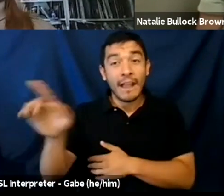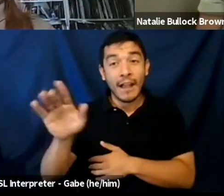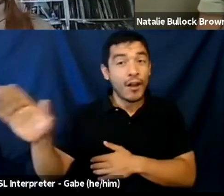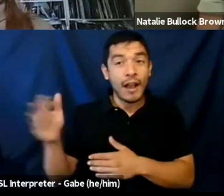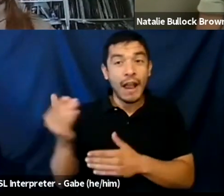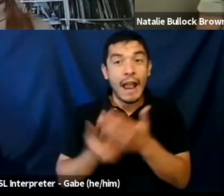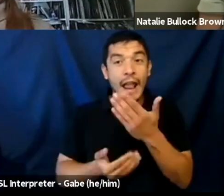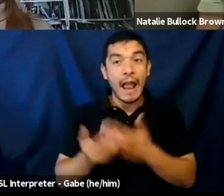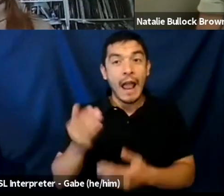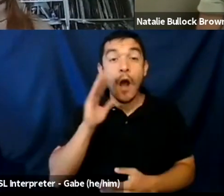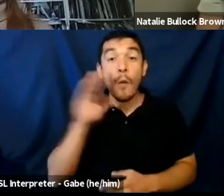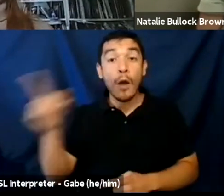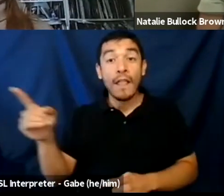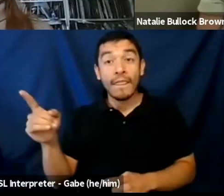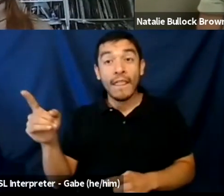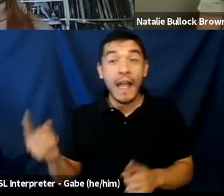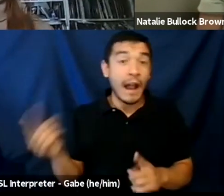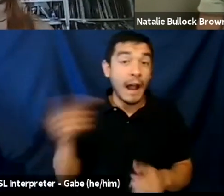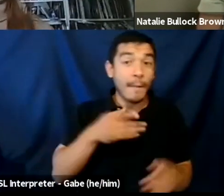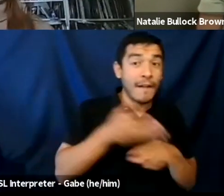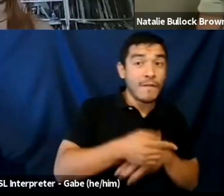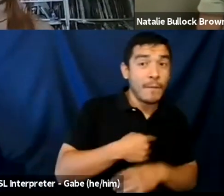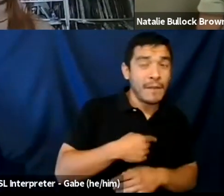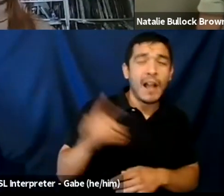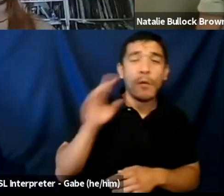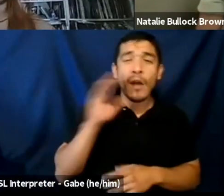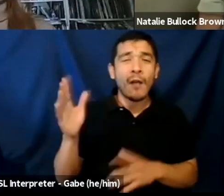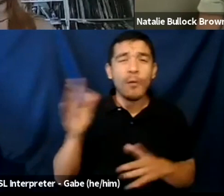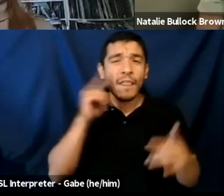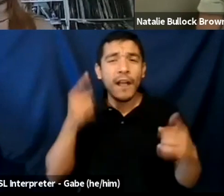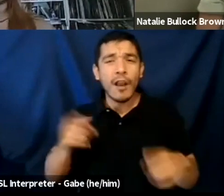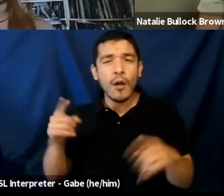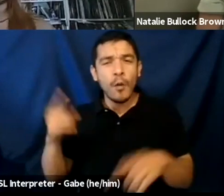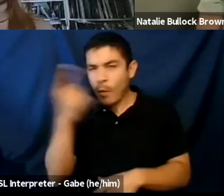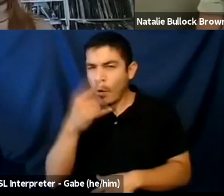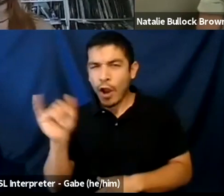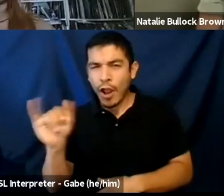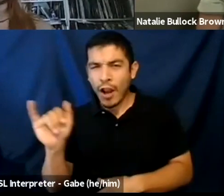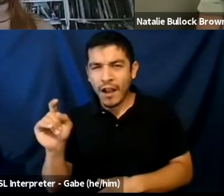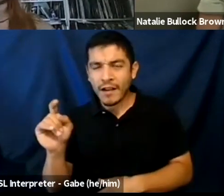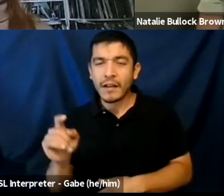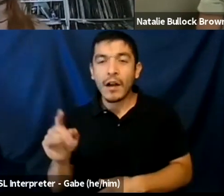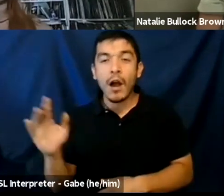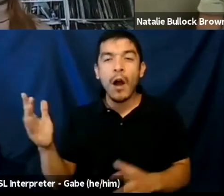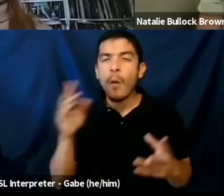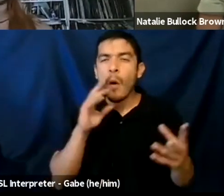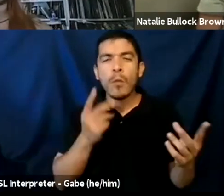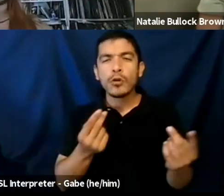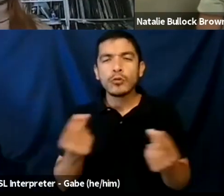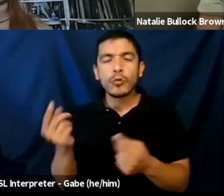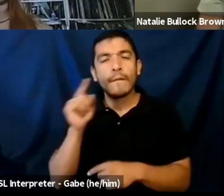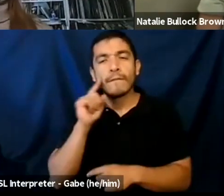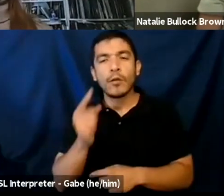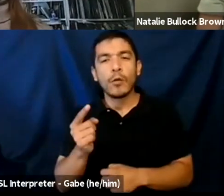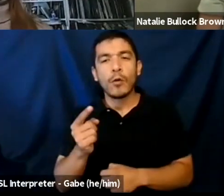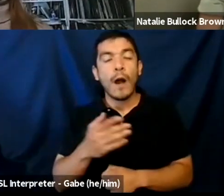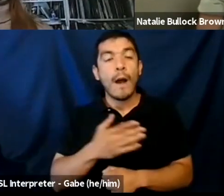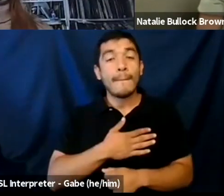would there be retaliation? What would the consequences of that look like? What would it do for my career, right?